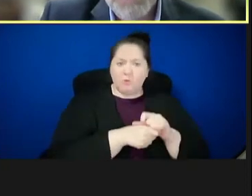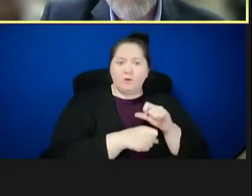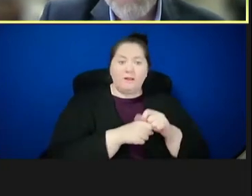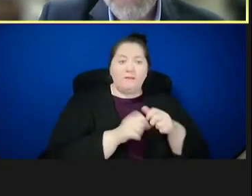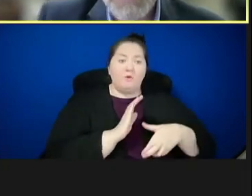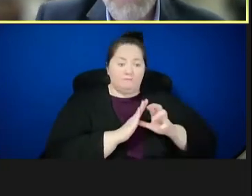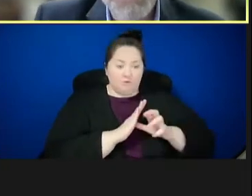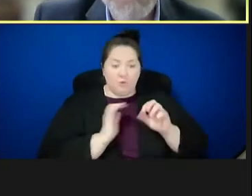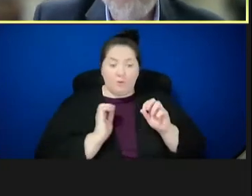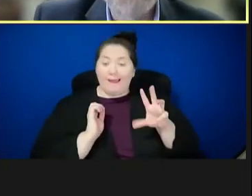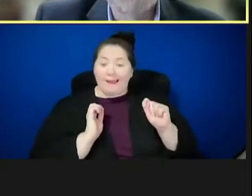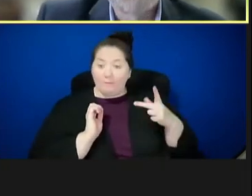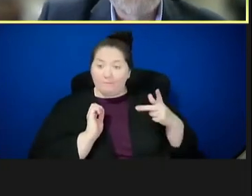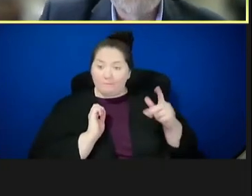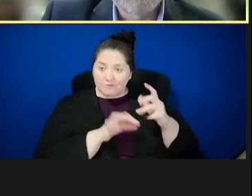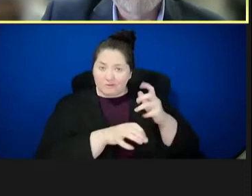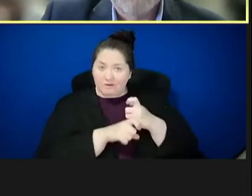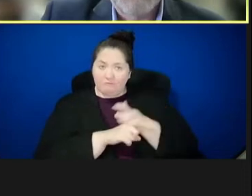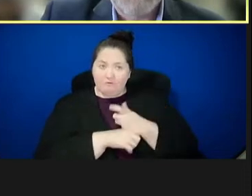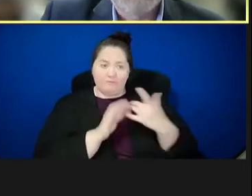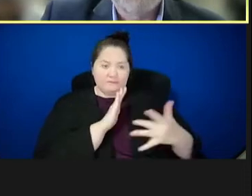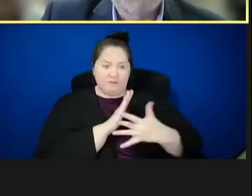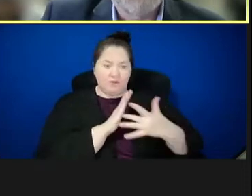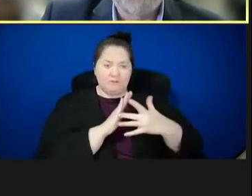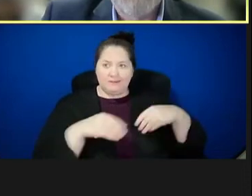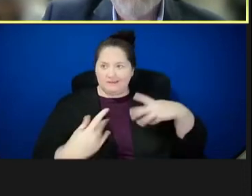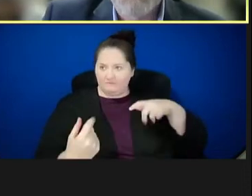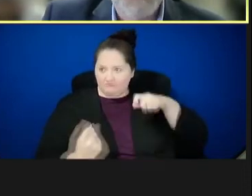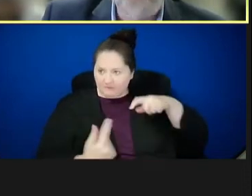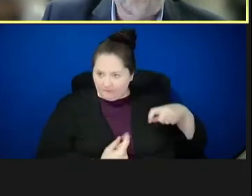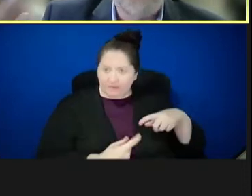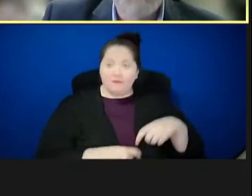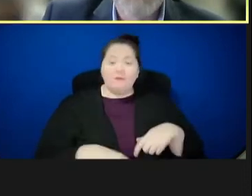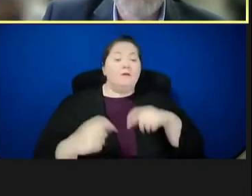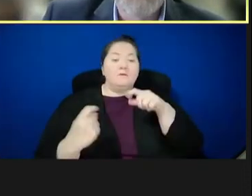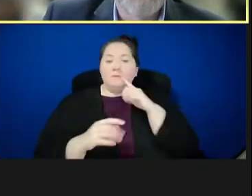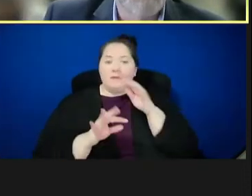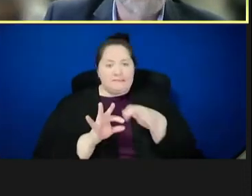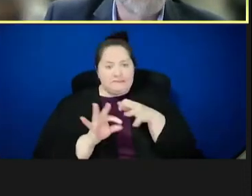from this technology and give it feedback. And the feedback was very simple. It was in the form of a